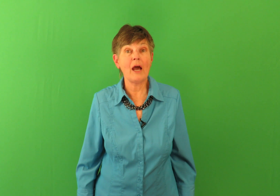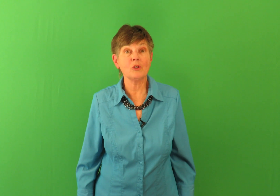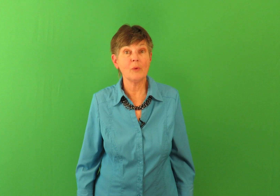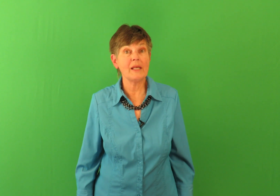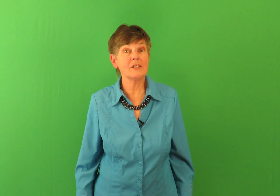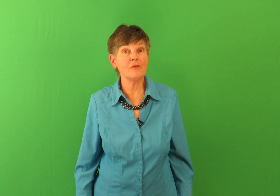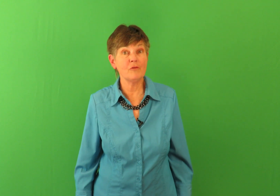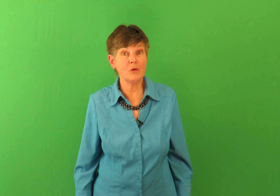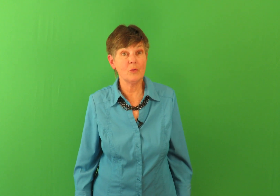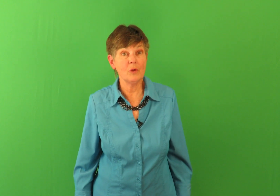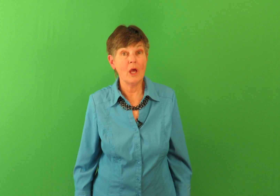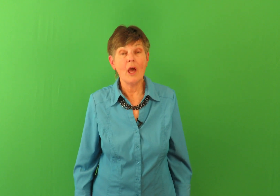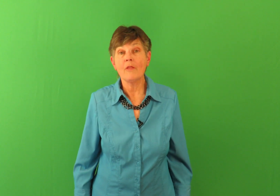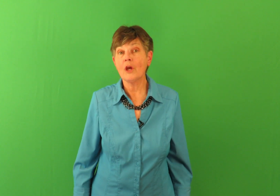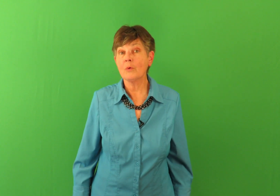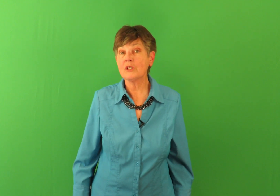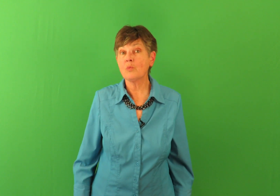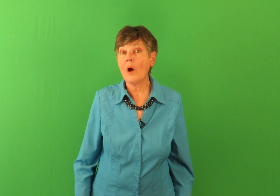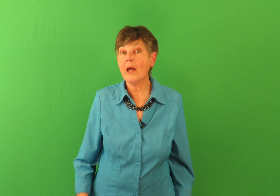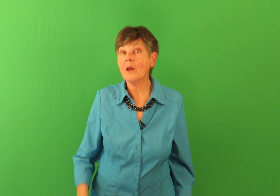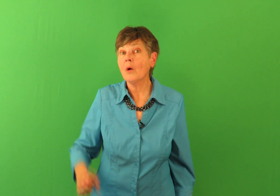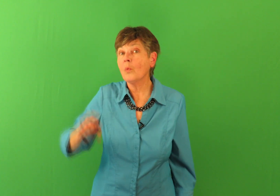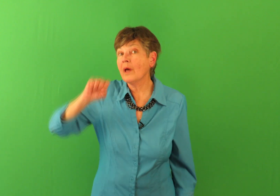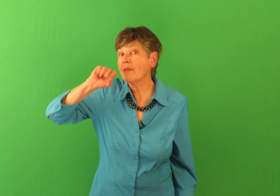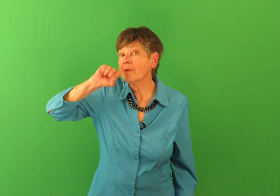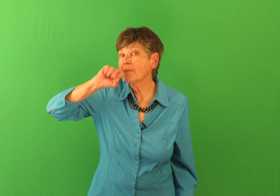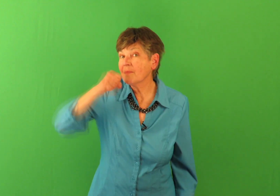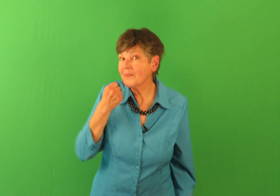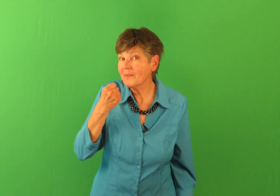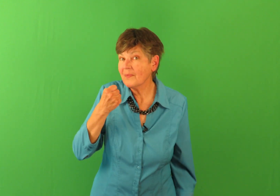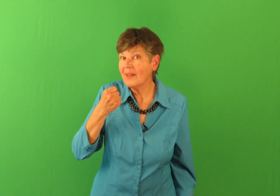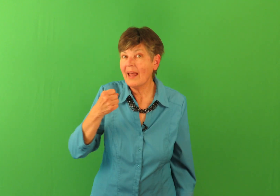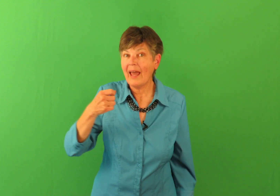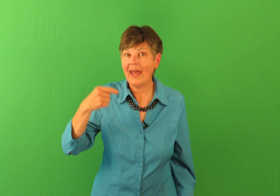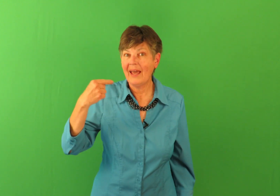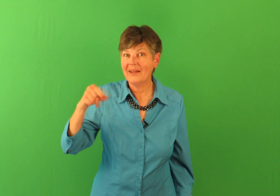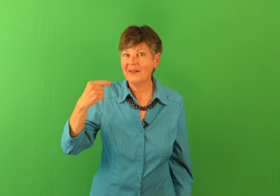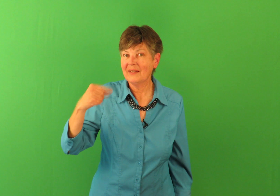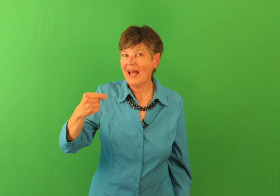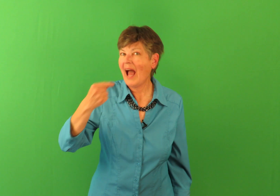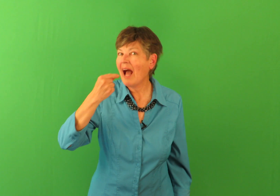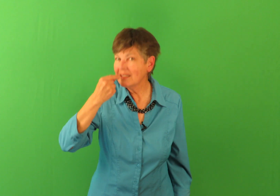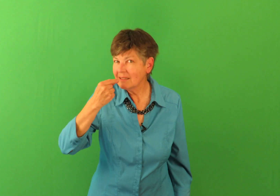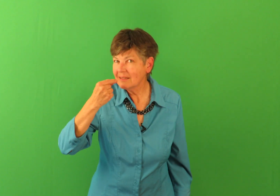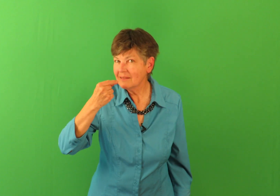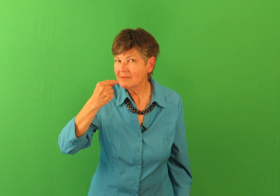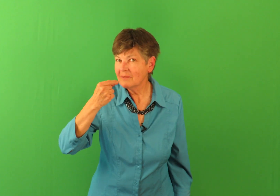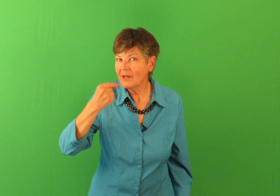out trace of food there was one with and one